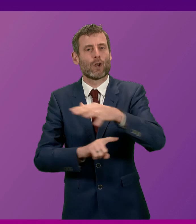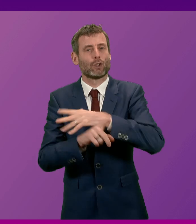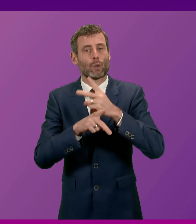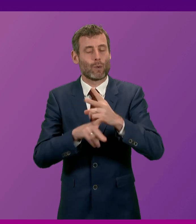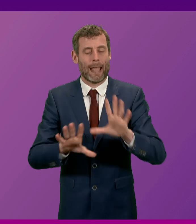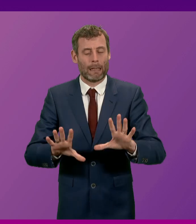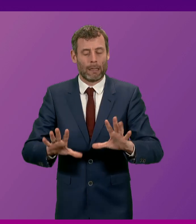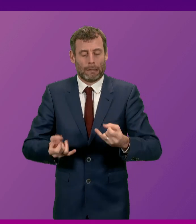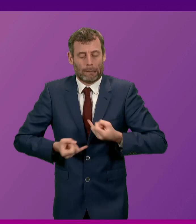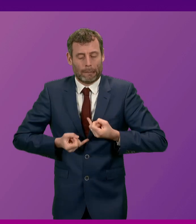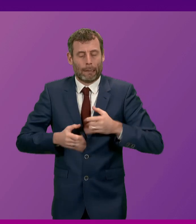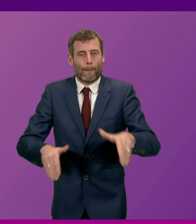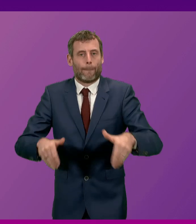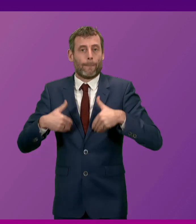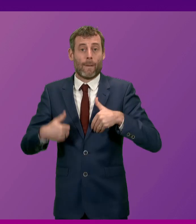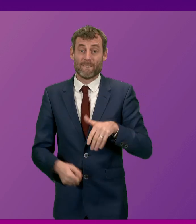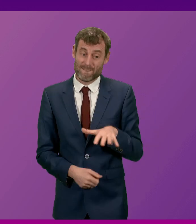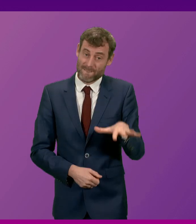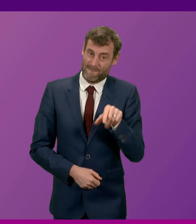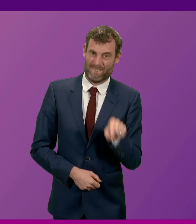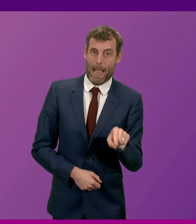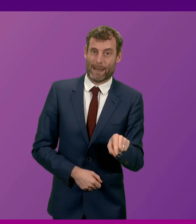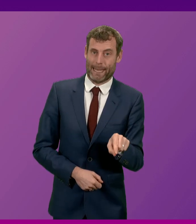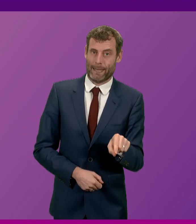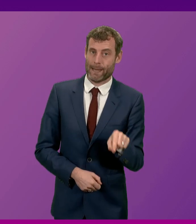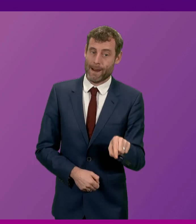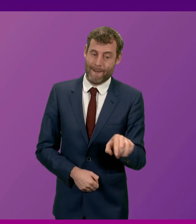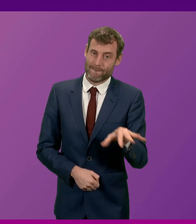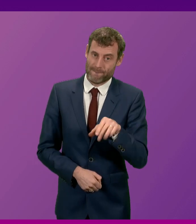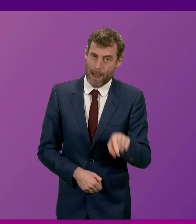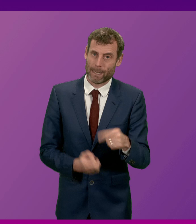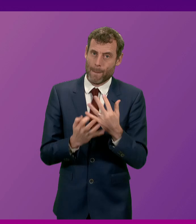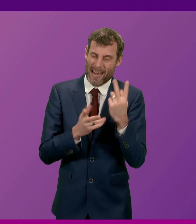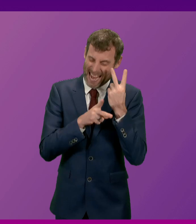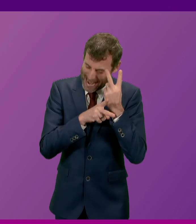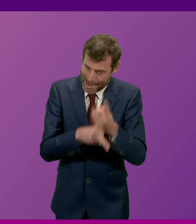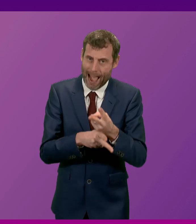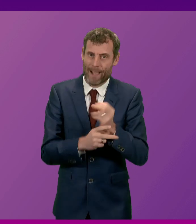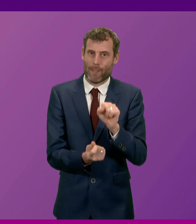Family carers are the backbone of support for thousands of Scots. Without their love and